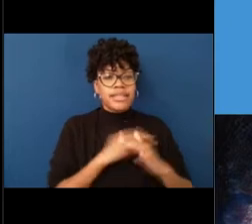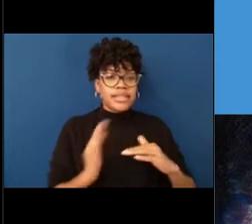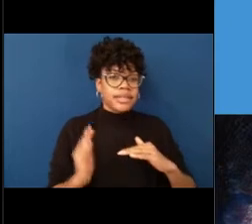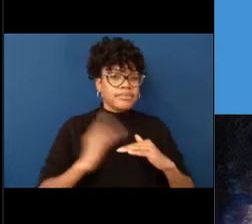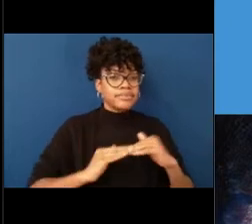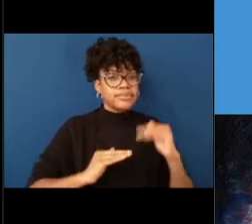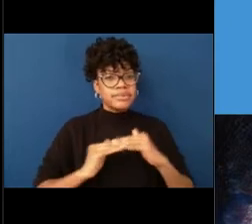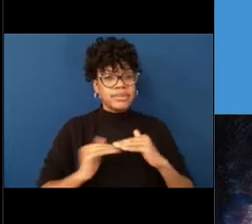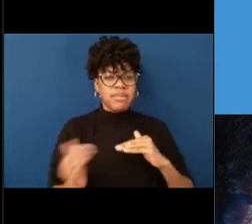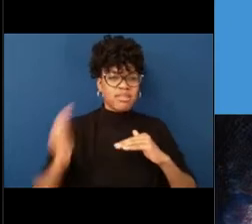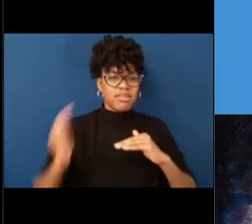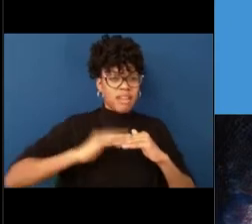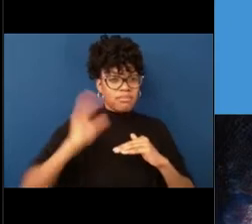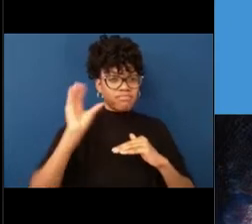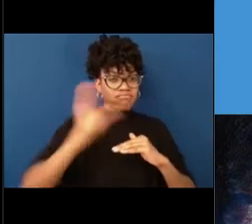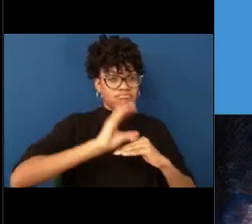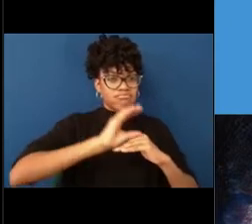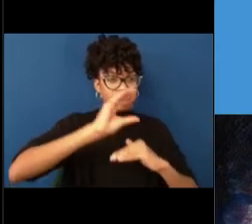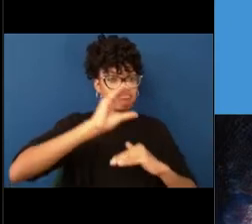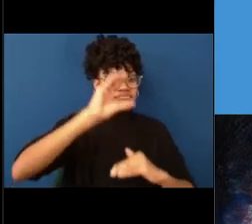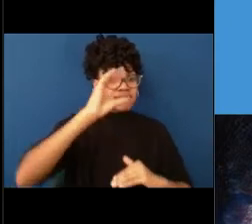So after the birth of the coral polyp,